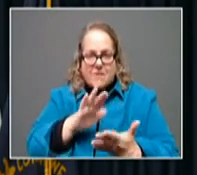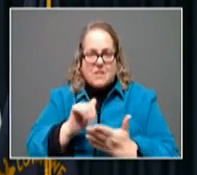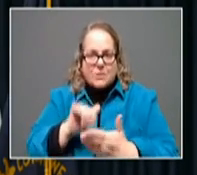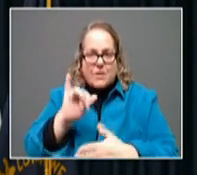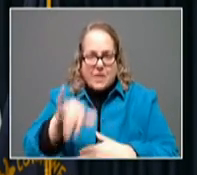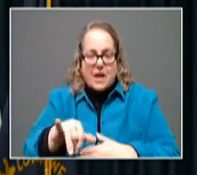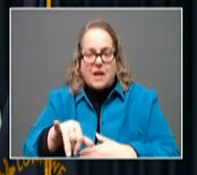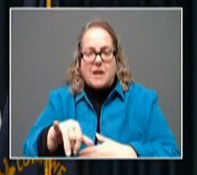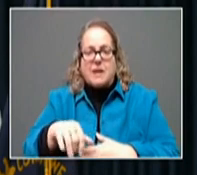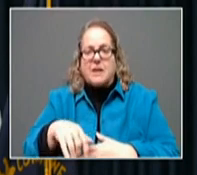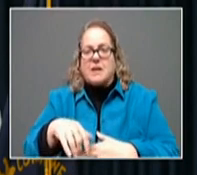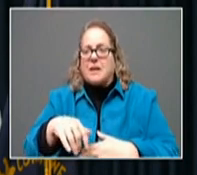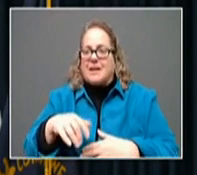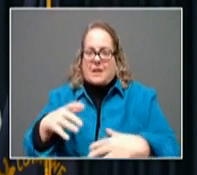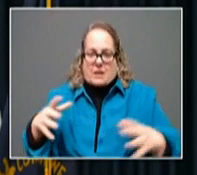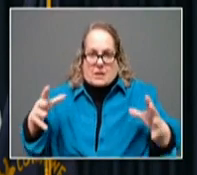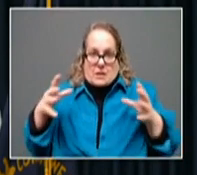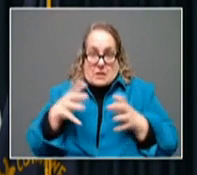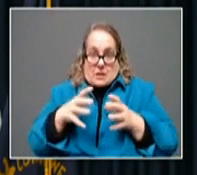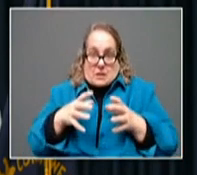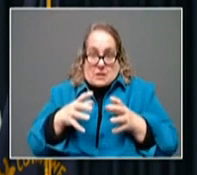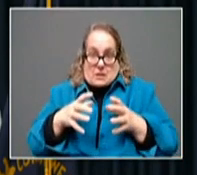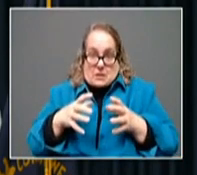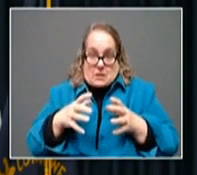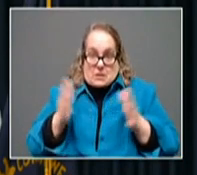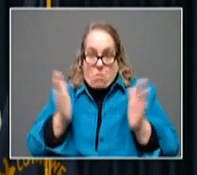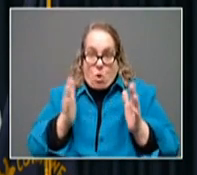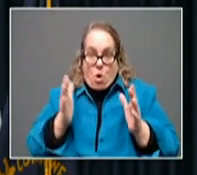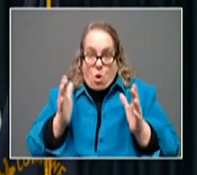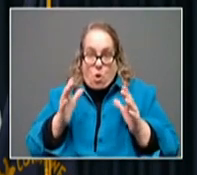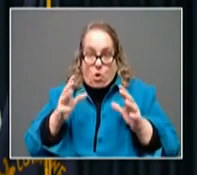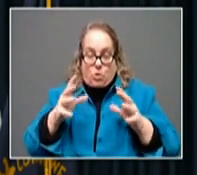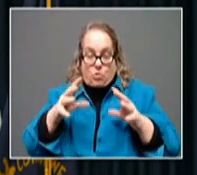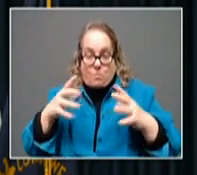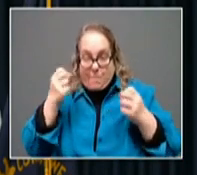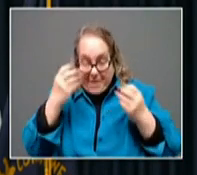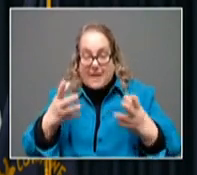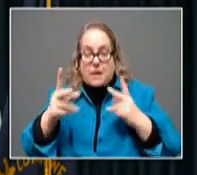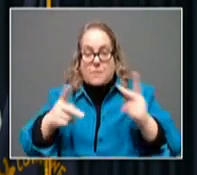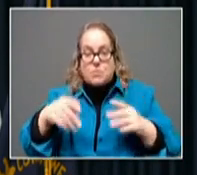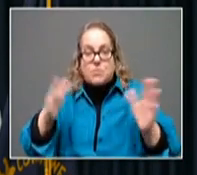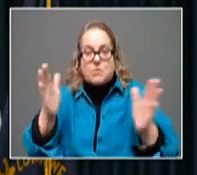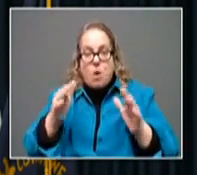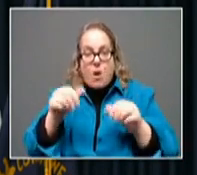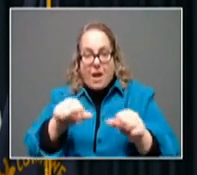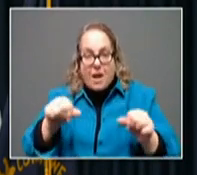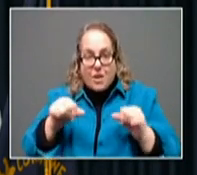setting, uh, more so probably than any other congregate setting out there. Uh,